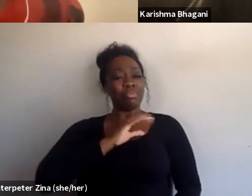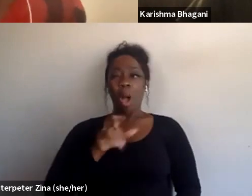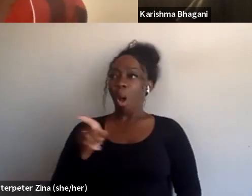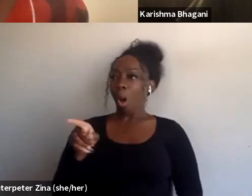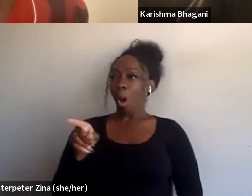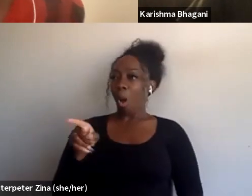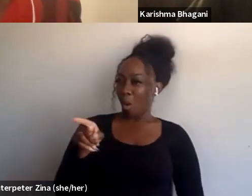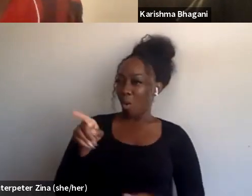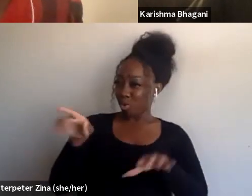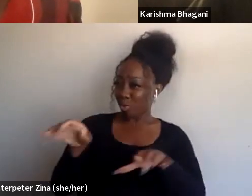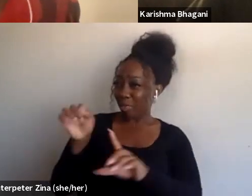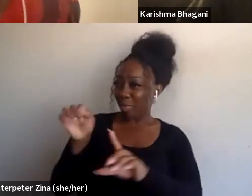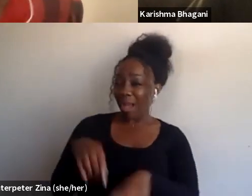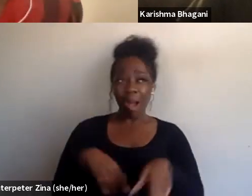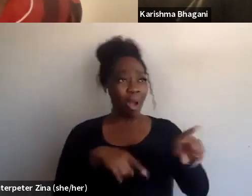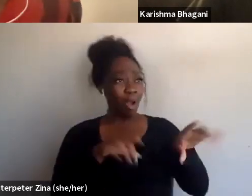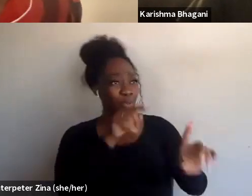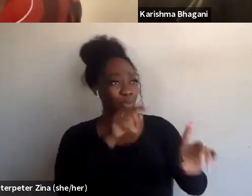come on Princess, what are you doing?